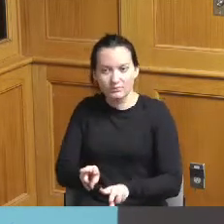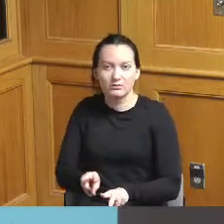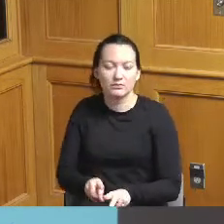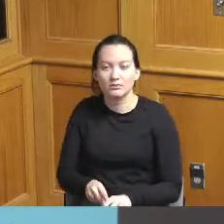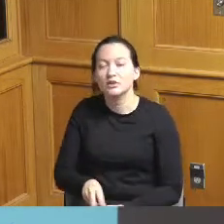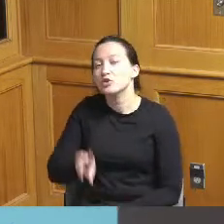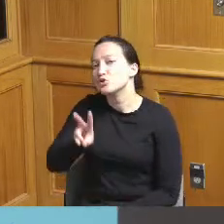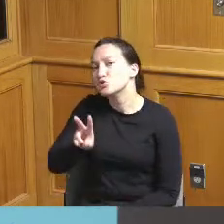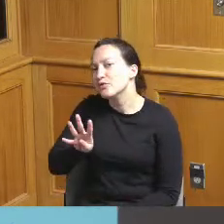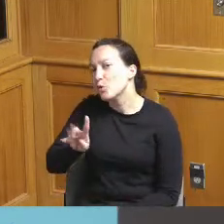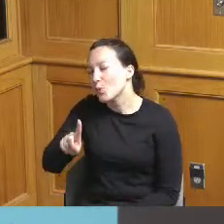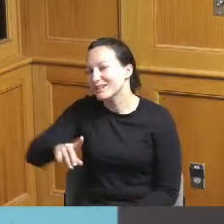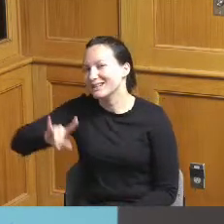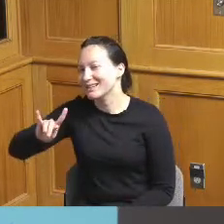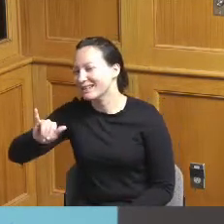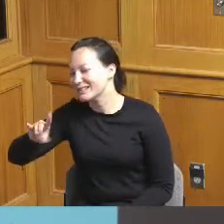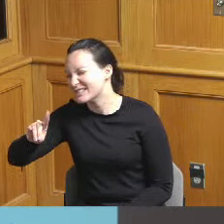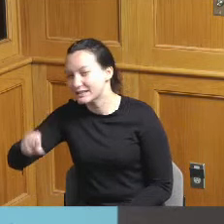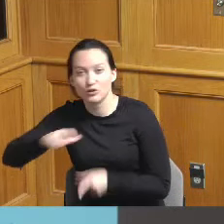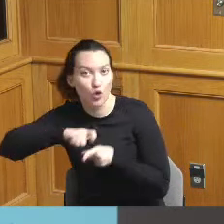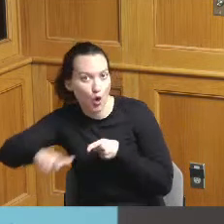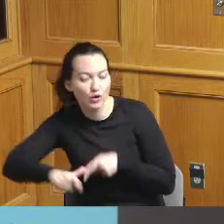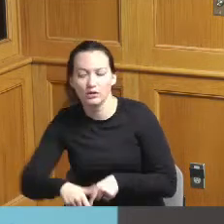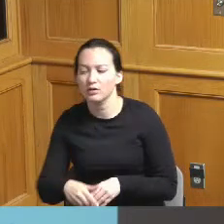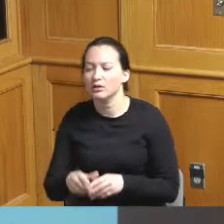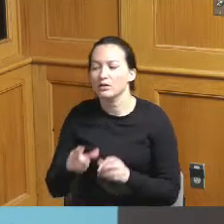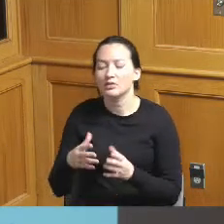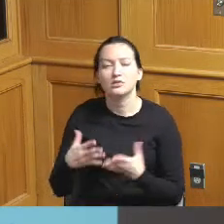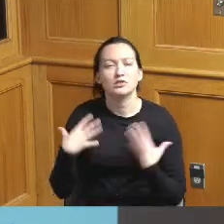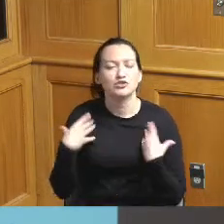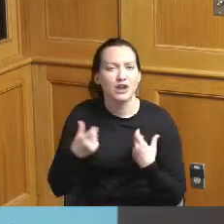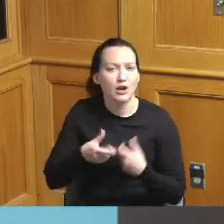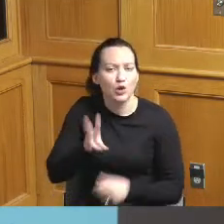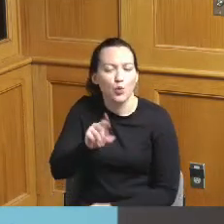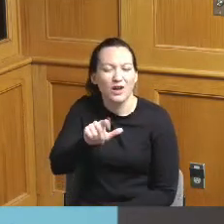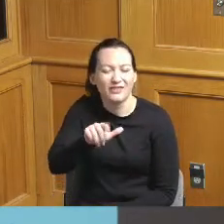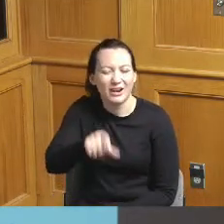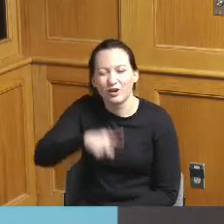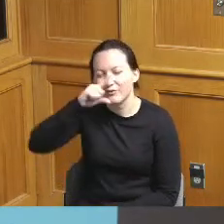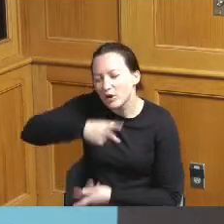line ongoing sections that handle child welfare case work including foster care and adoptions